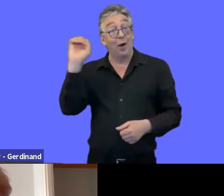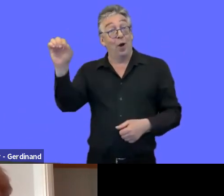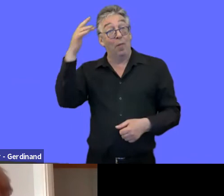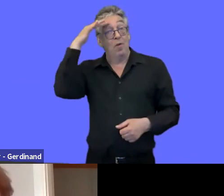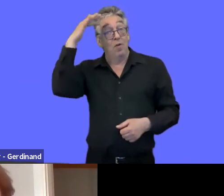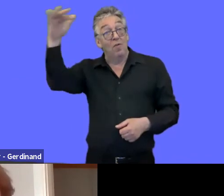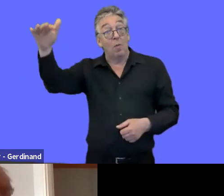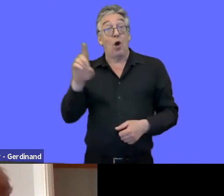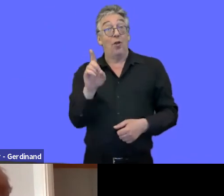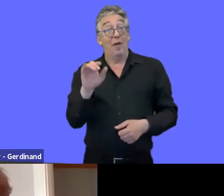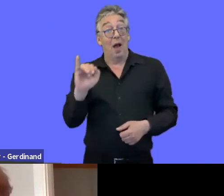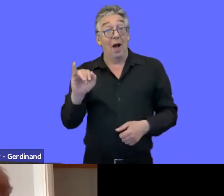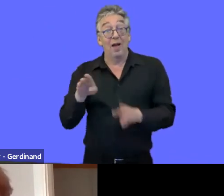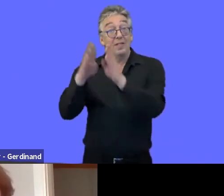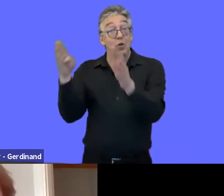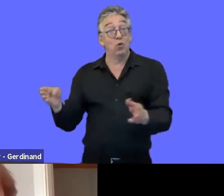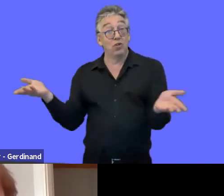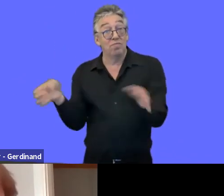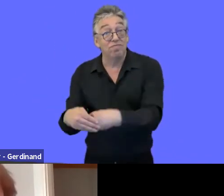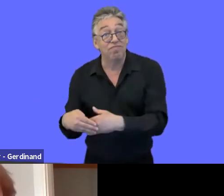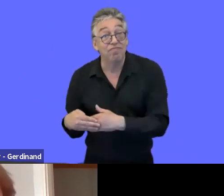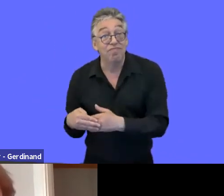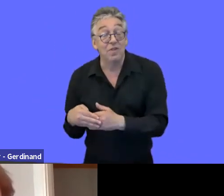Nobody felt able to complain to the committee.